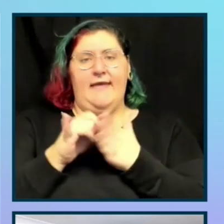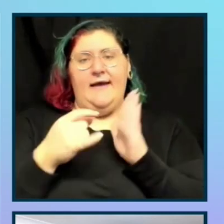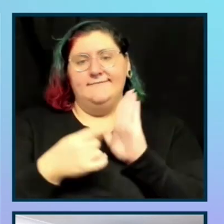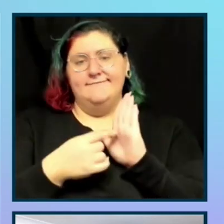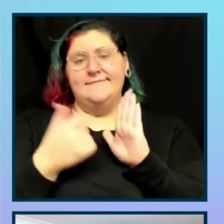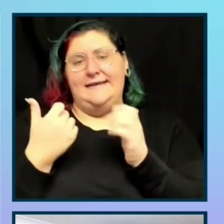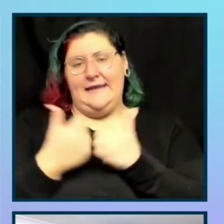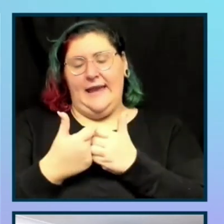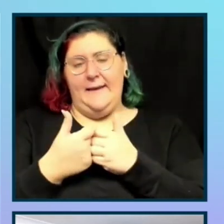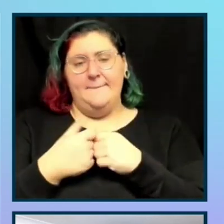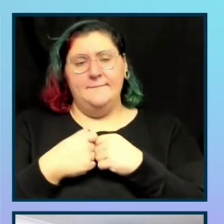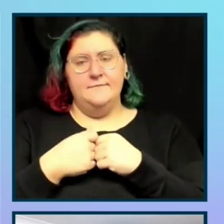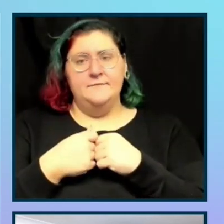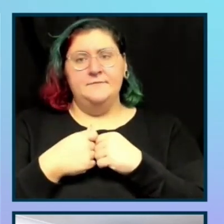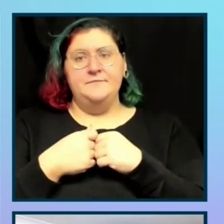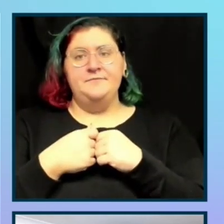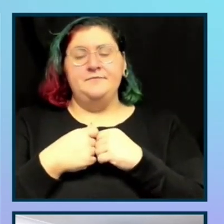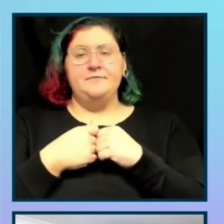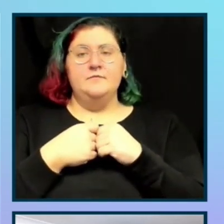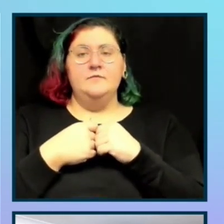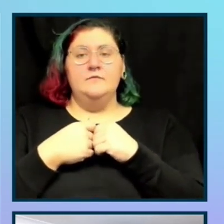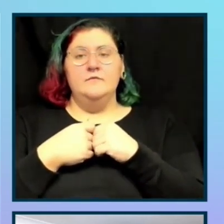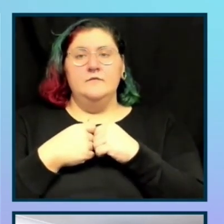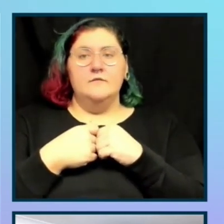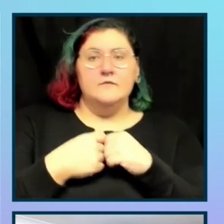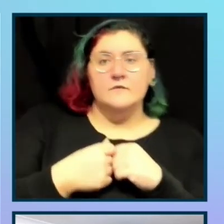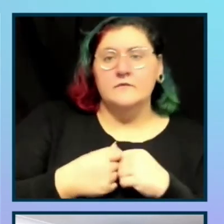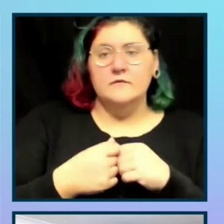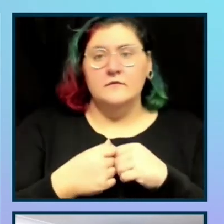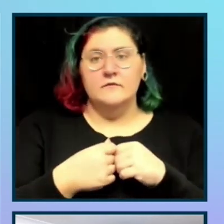And pretty much anybody would with this game, the beginning.